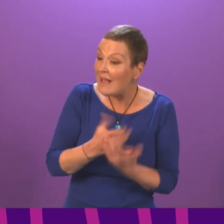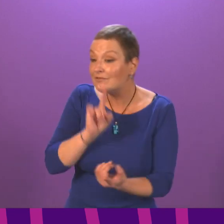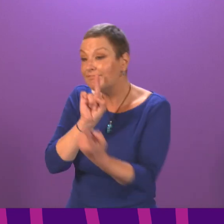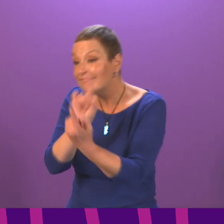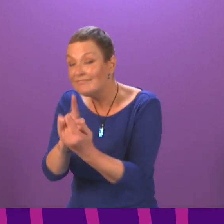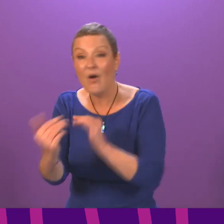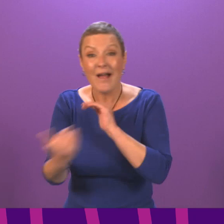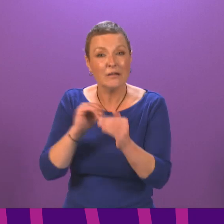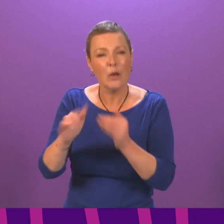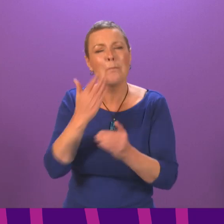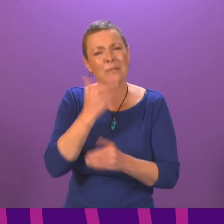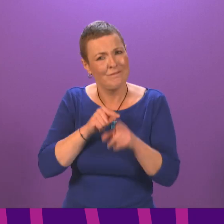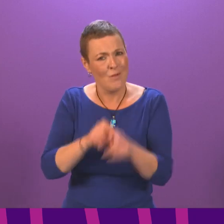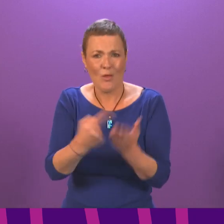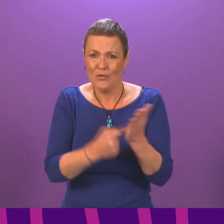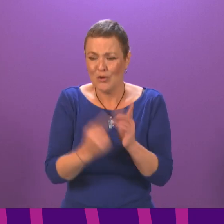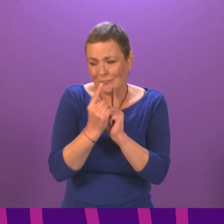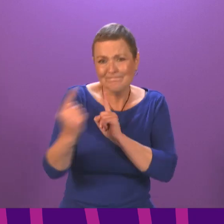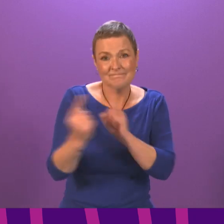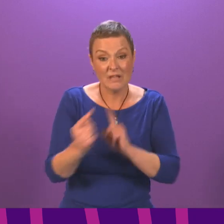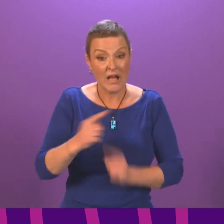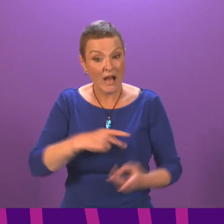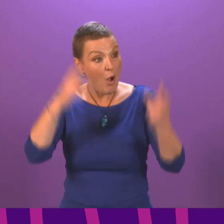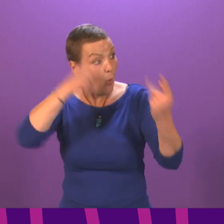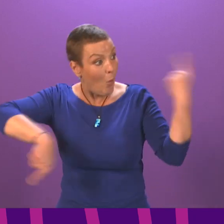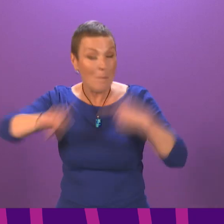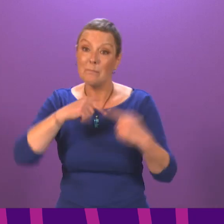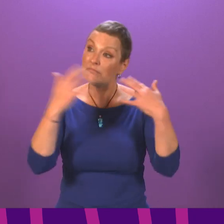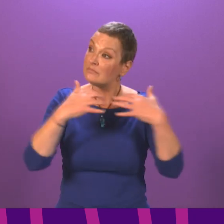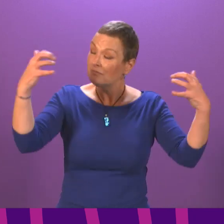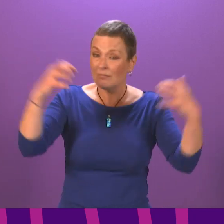I hope that, whatever their view on all these issues, every member in the chamber will help